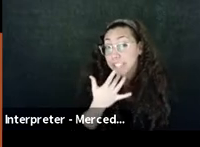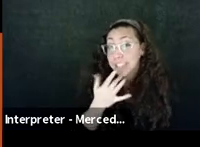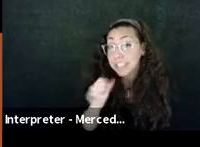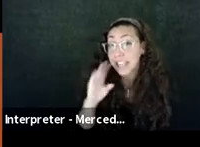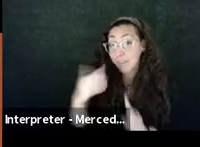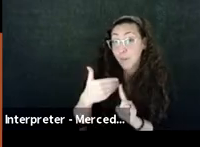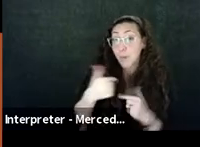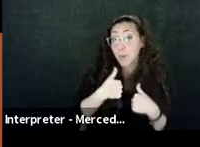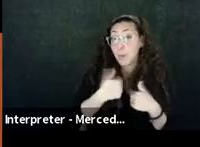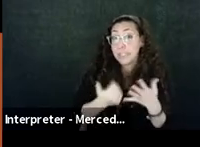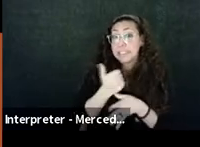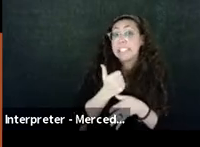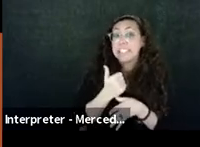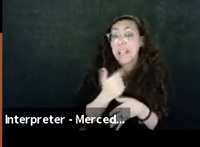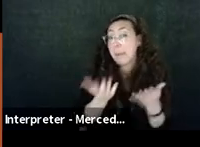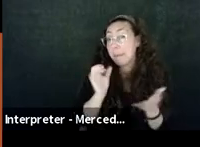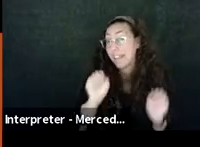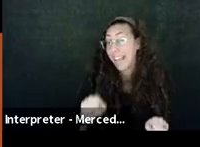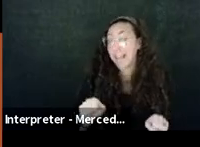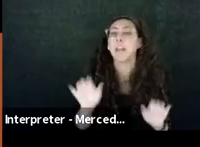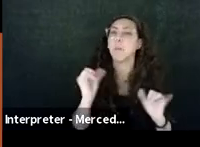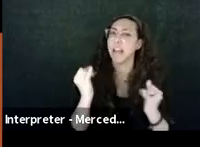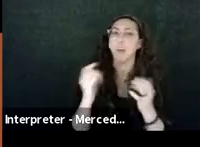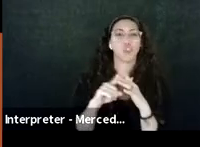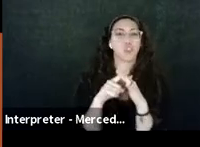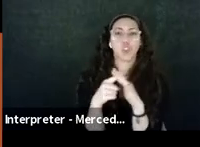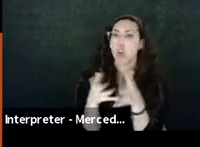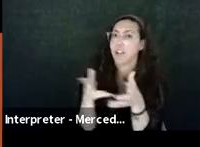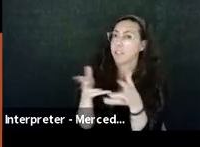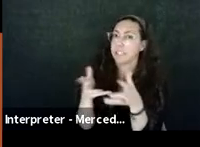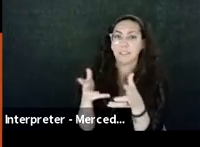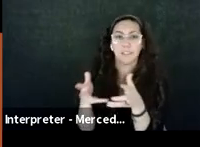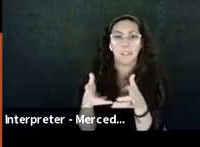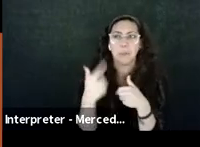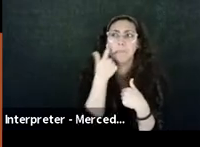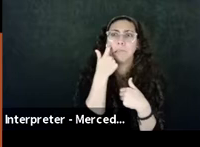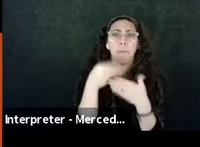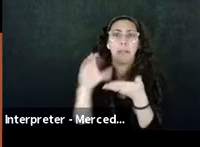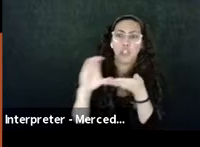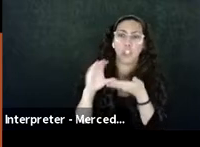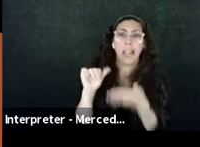Natalie Chavez: Those conversations are happening there at the very beginning stages, because like I said, we just got awarded in April. So it's very early.